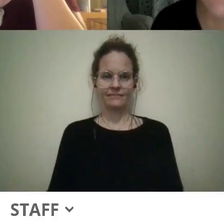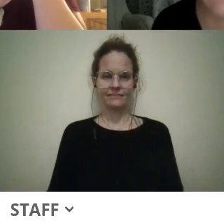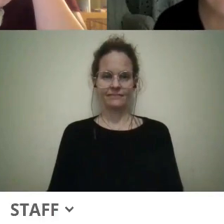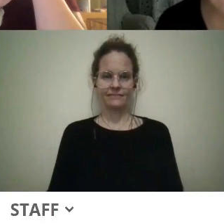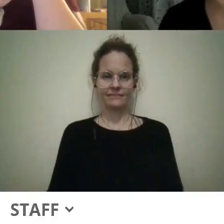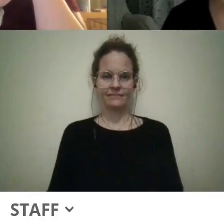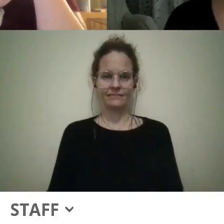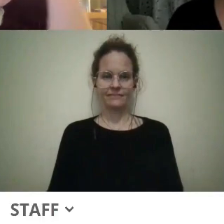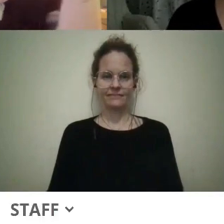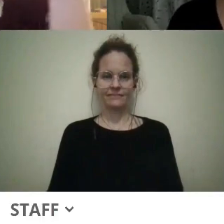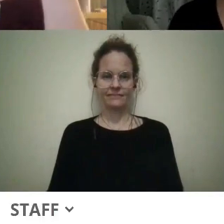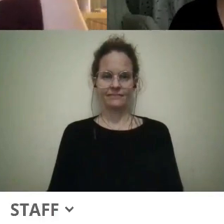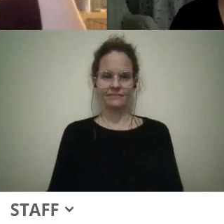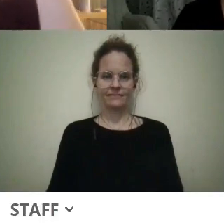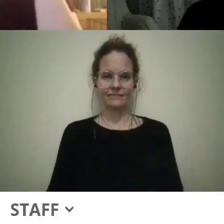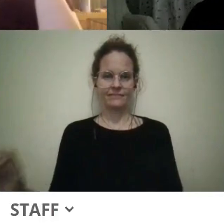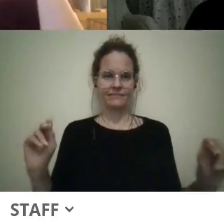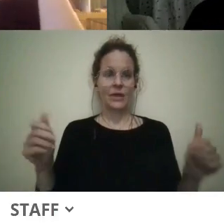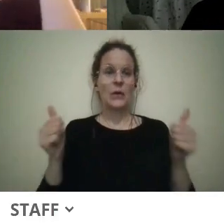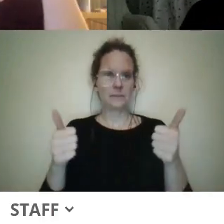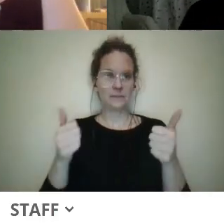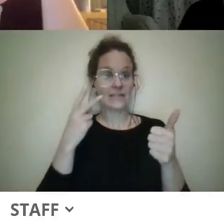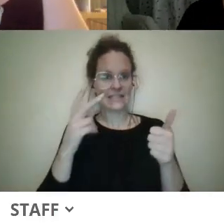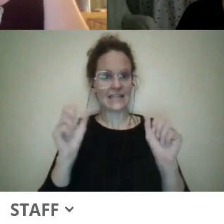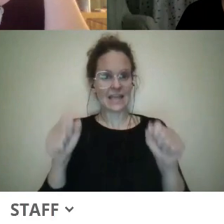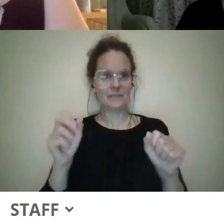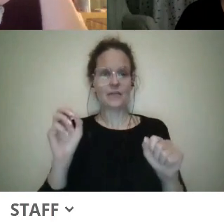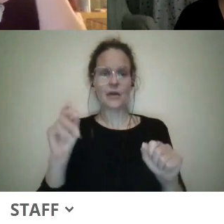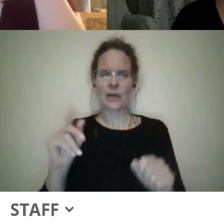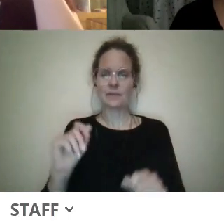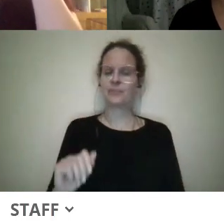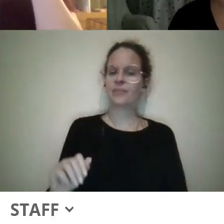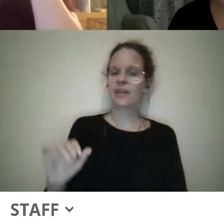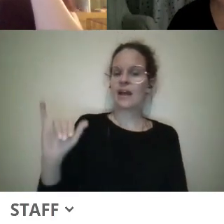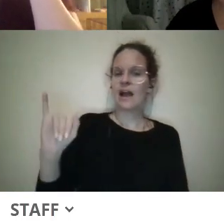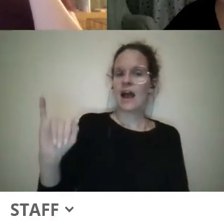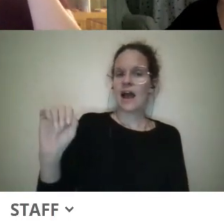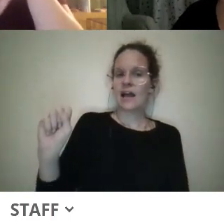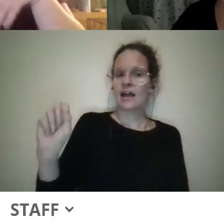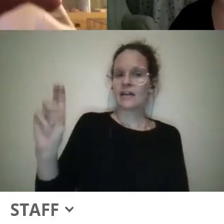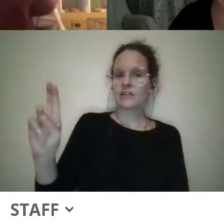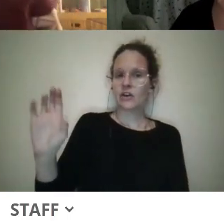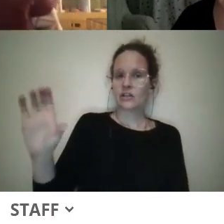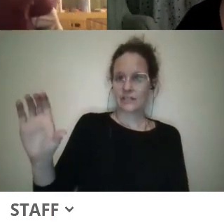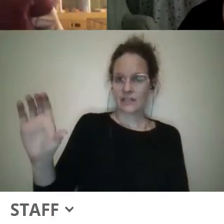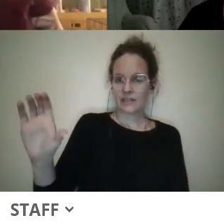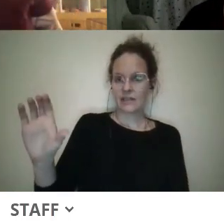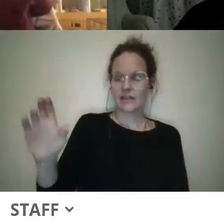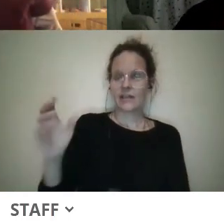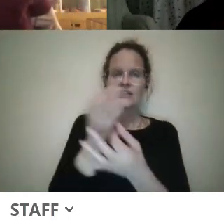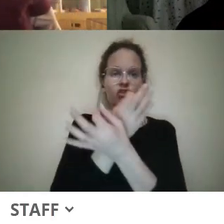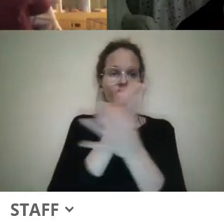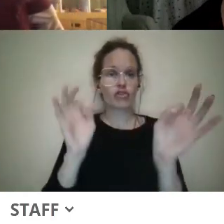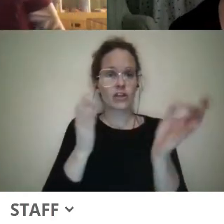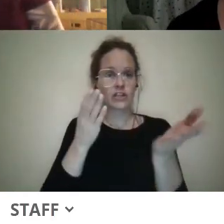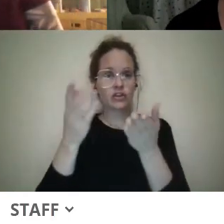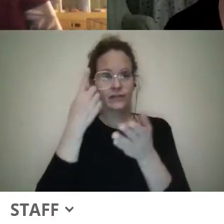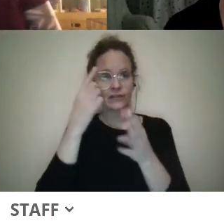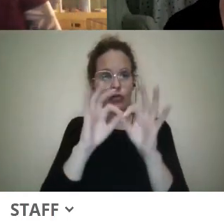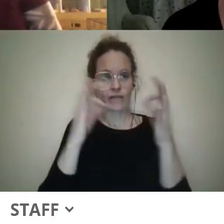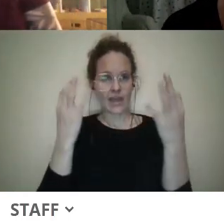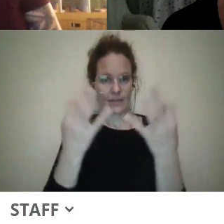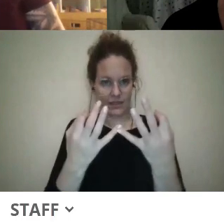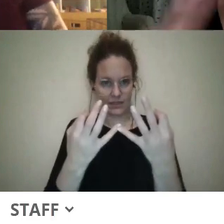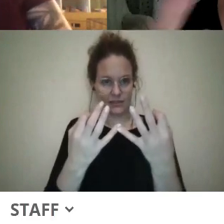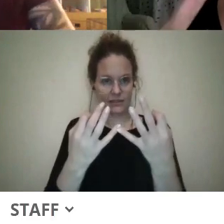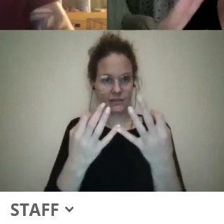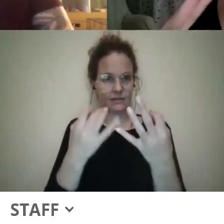Are you all able to see? Yep, perfect. So ISRC is a free service for families across